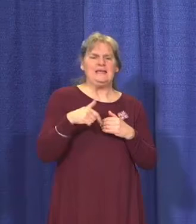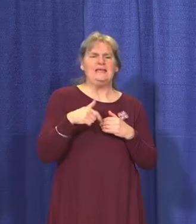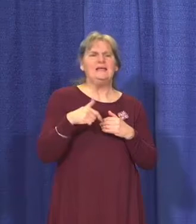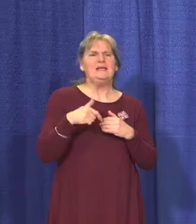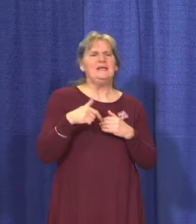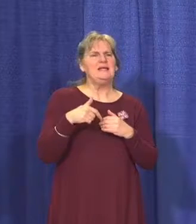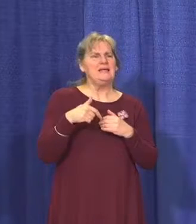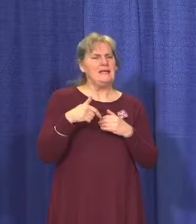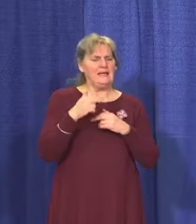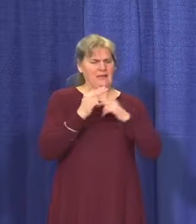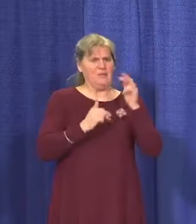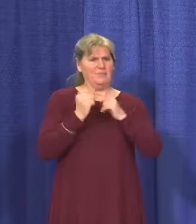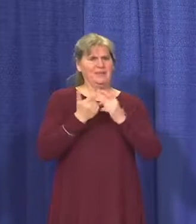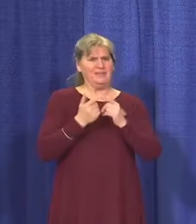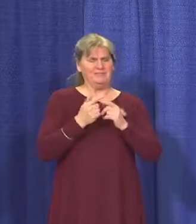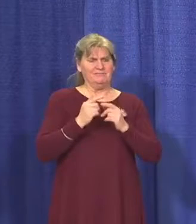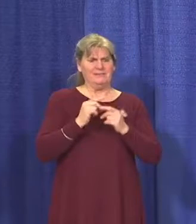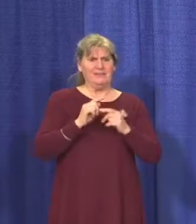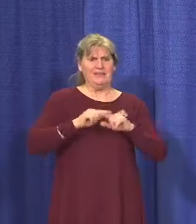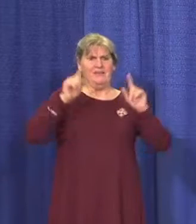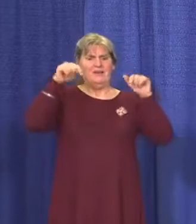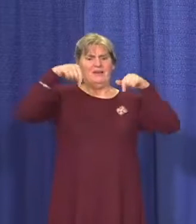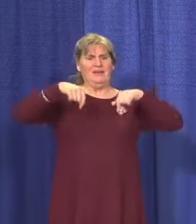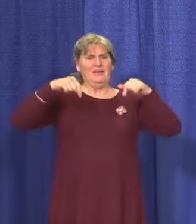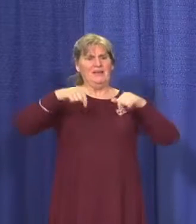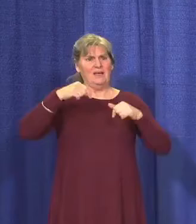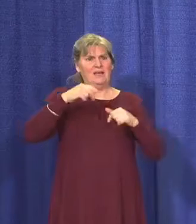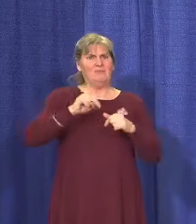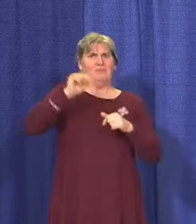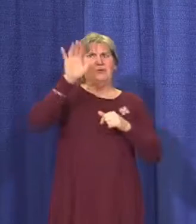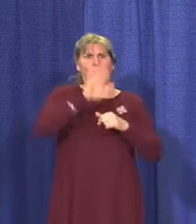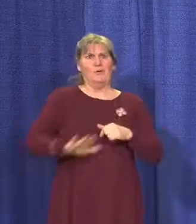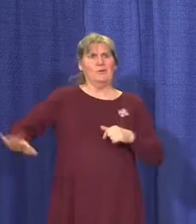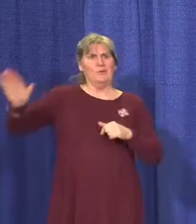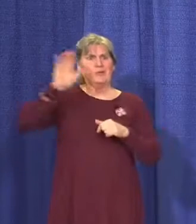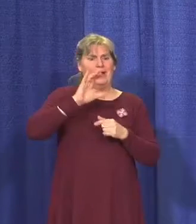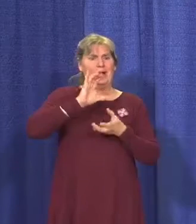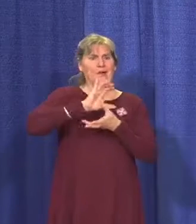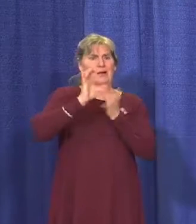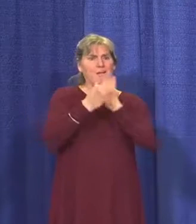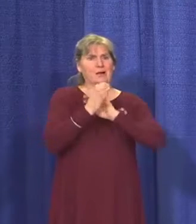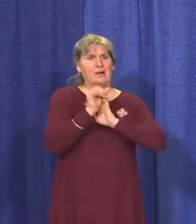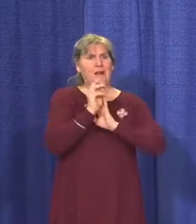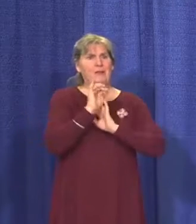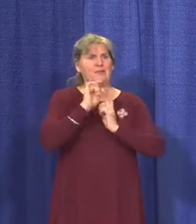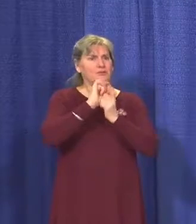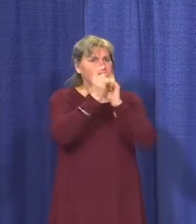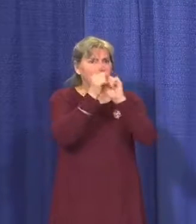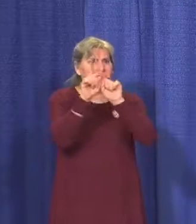the nature of building in the north, climate change adaptation, the envelopes we are looking at into the future in